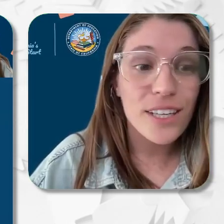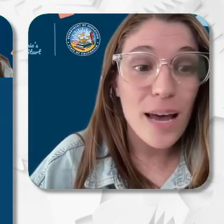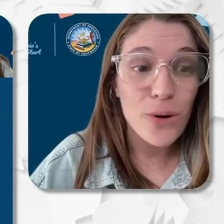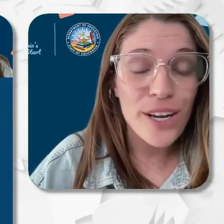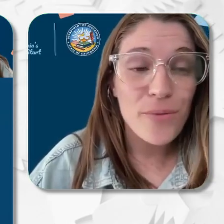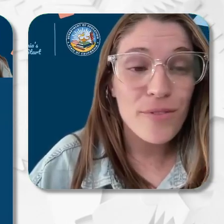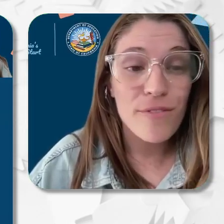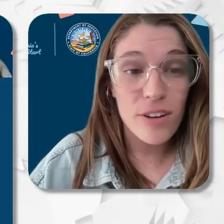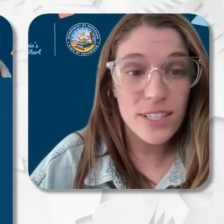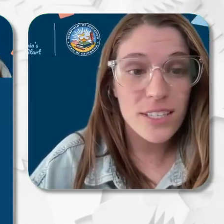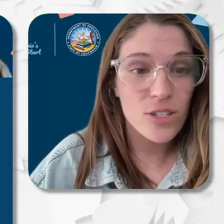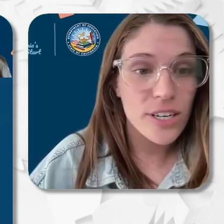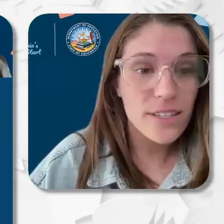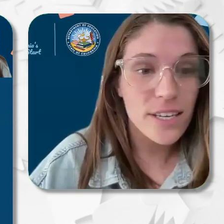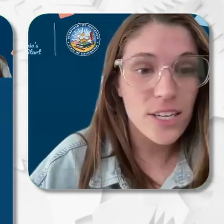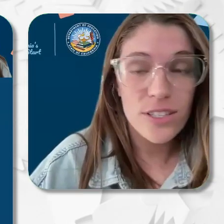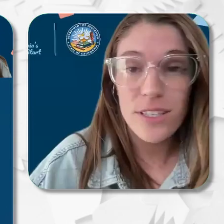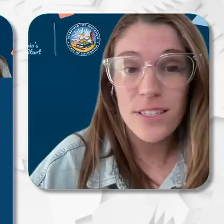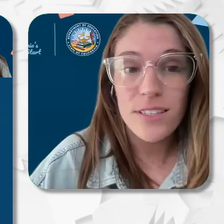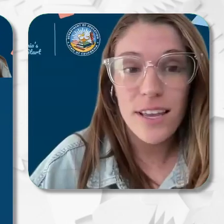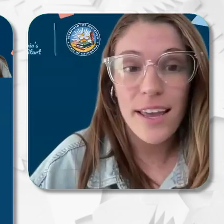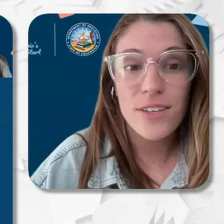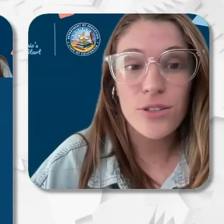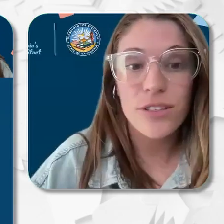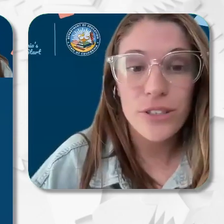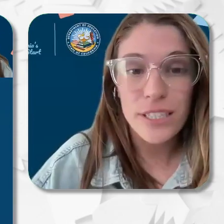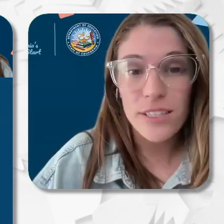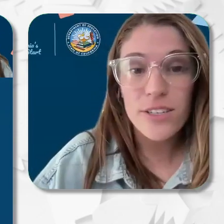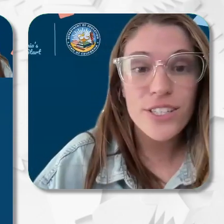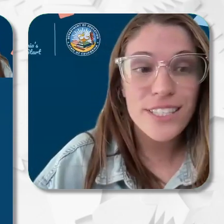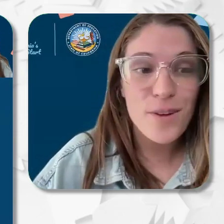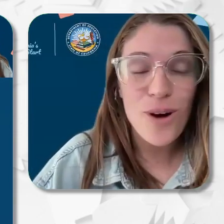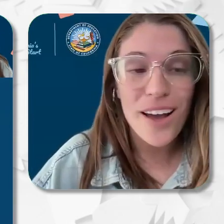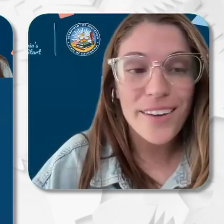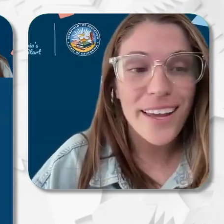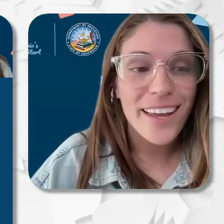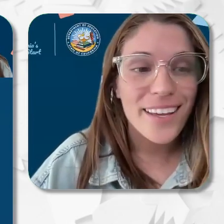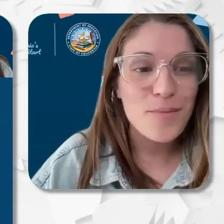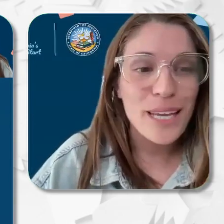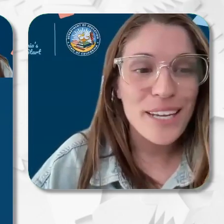collaborating with various districts agencies and early learning leaders statewide in the planning